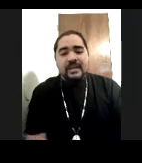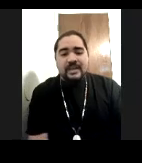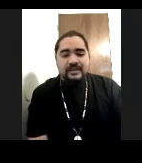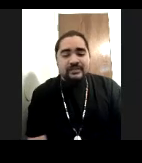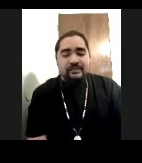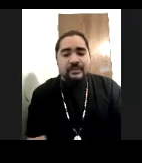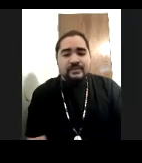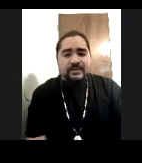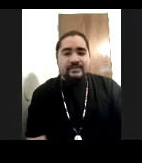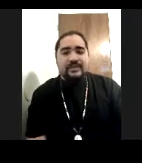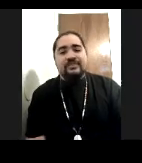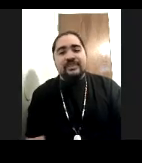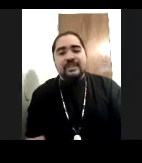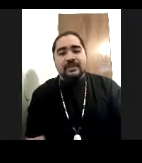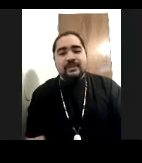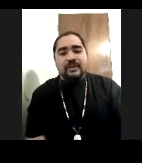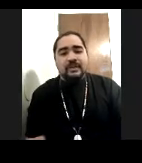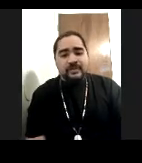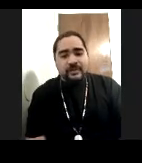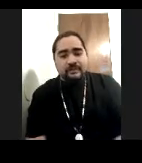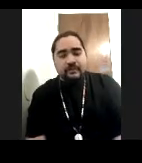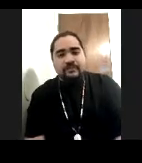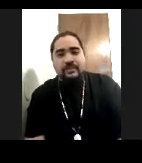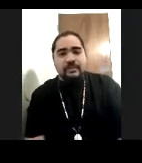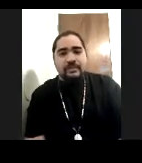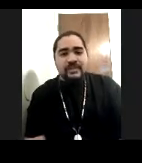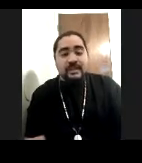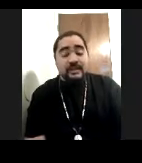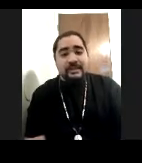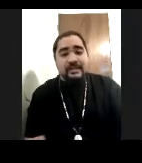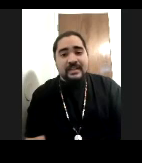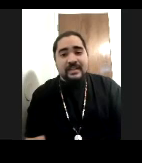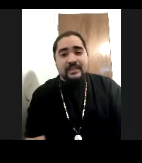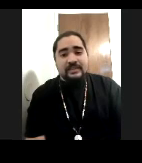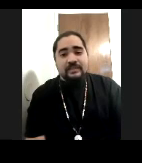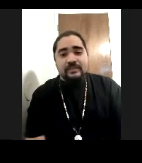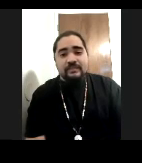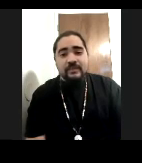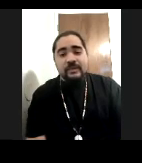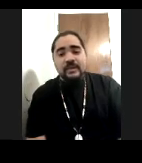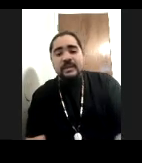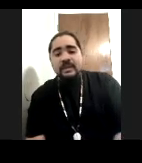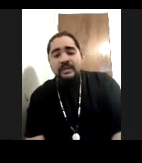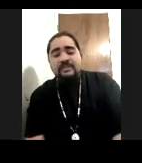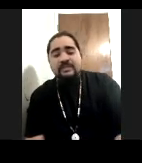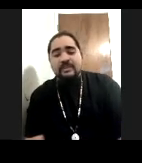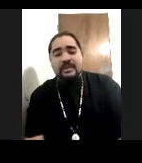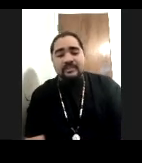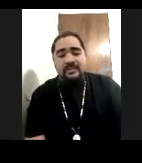how to use their voice because eventually, you know, they're they're the future. They're the ones that are going to be taking things over for the next generation.